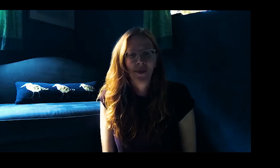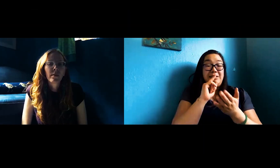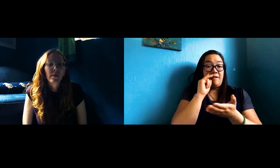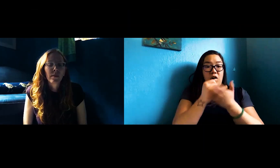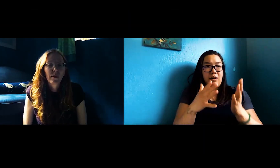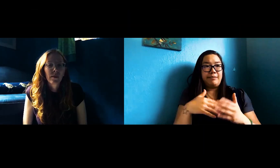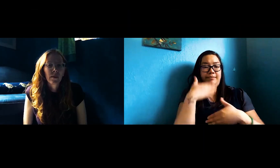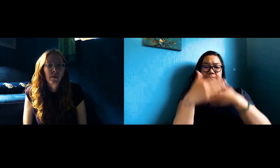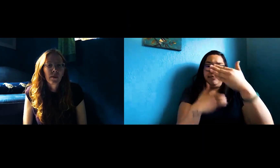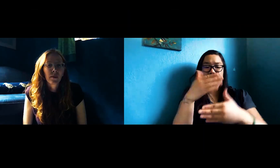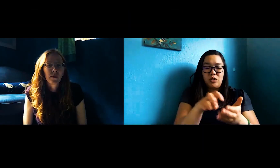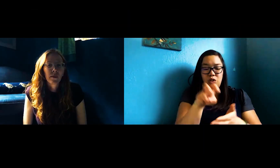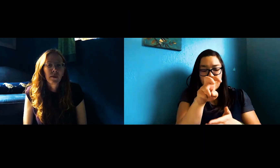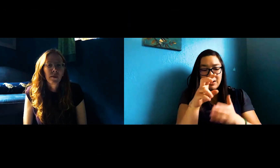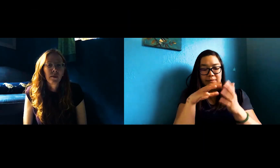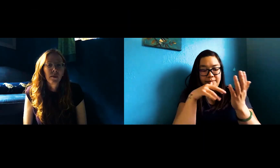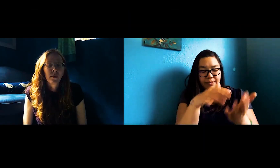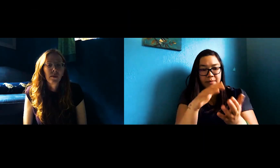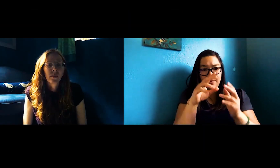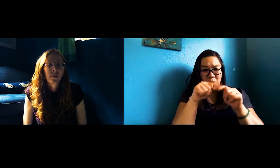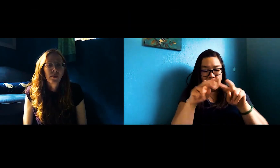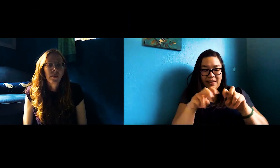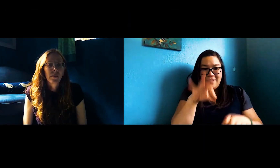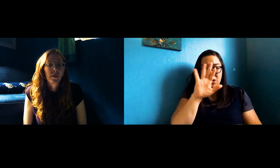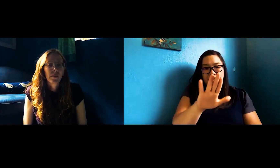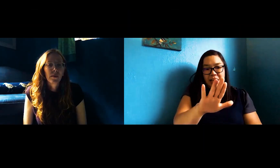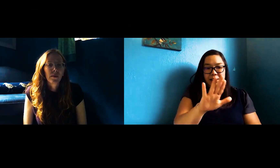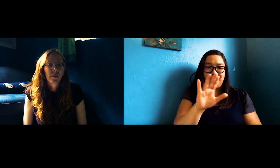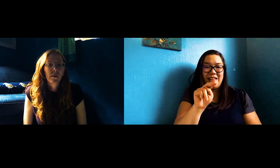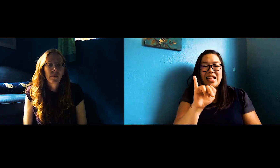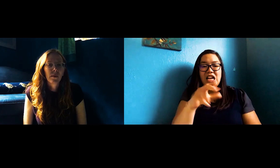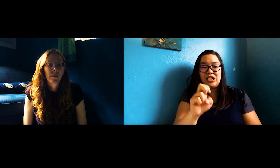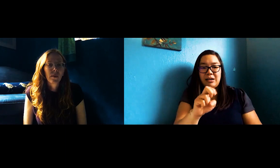Many deaf artists go through a process of learning and self-discovery,